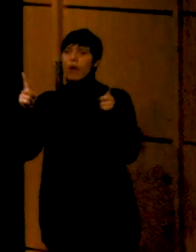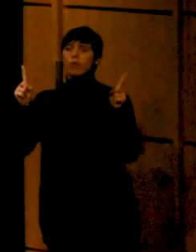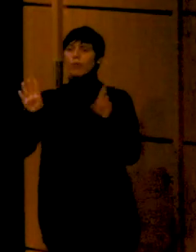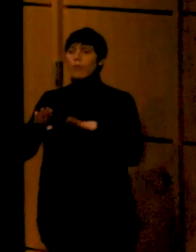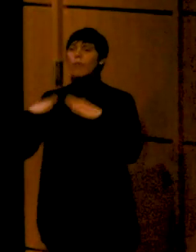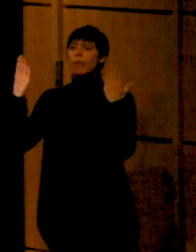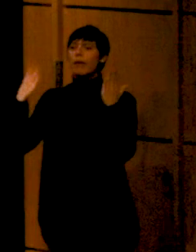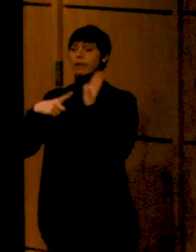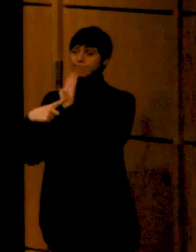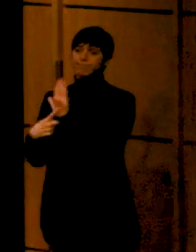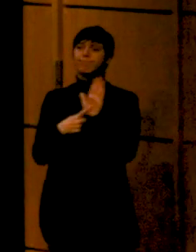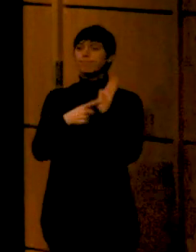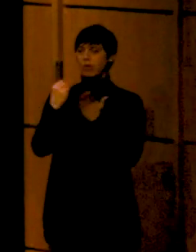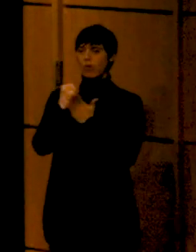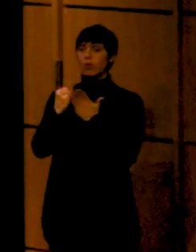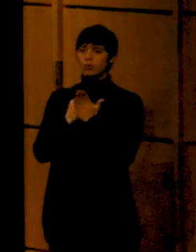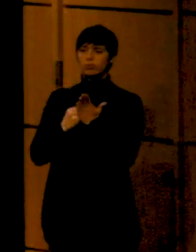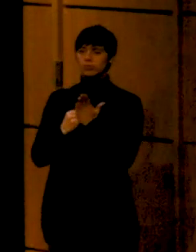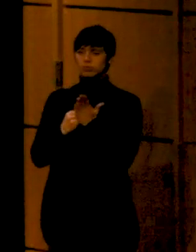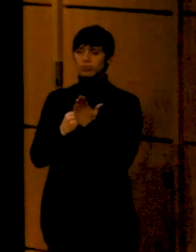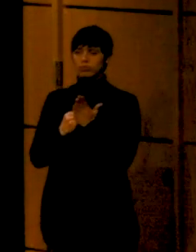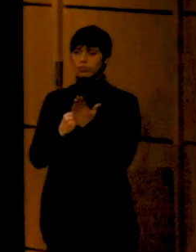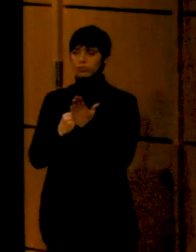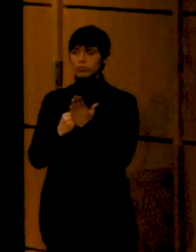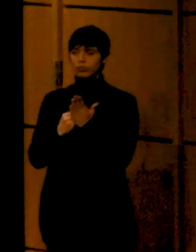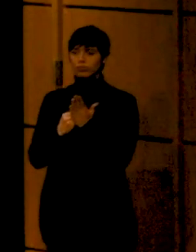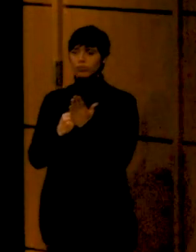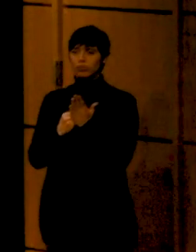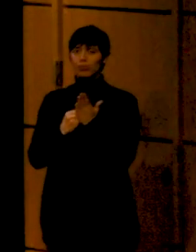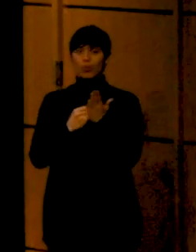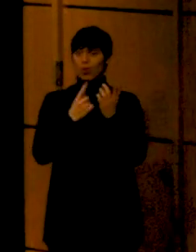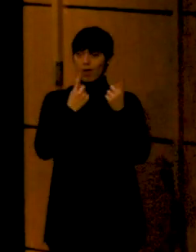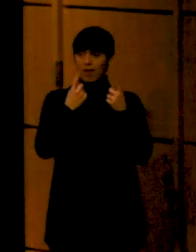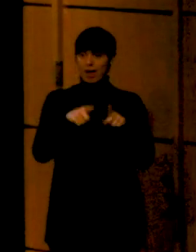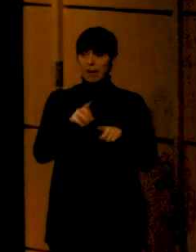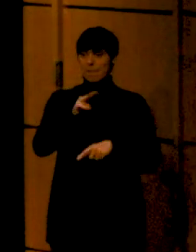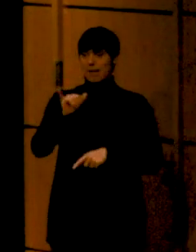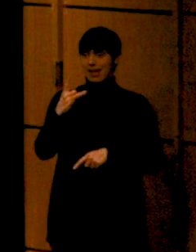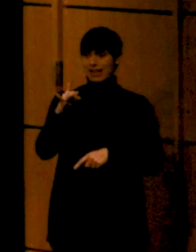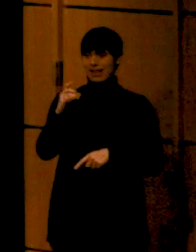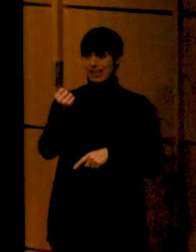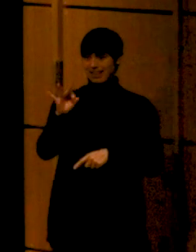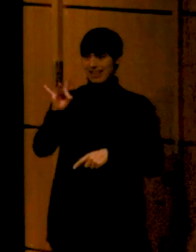And so the exhibition was up when the great eruption occurred on May the 18th, 1983.